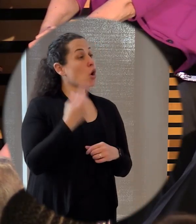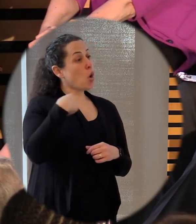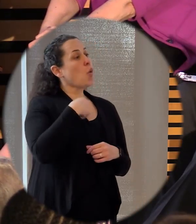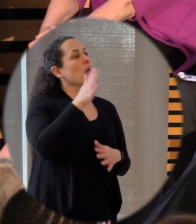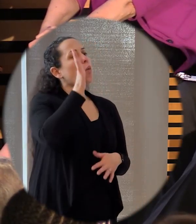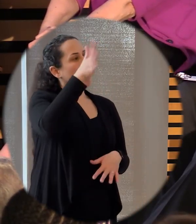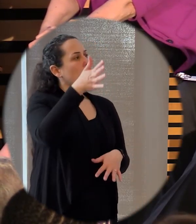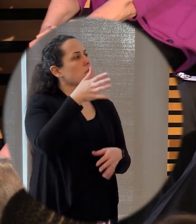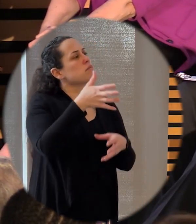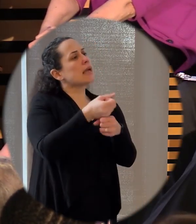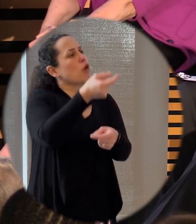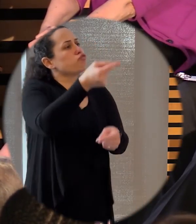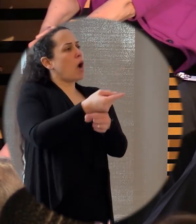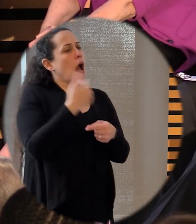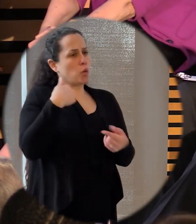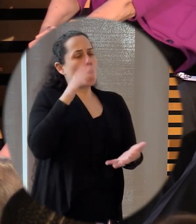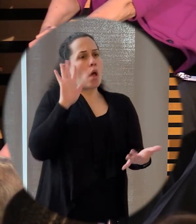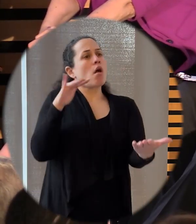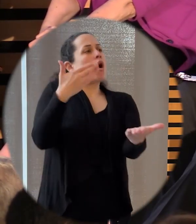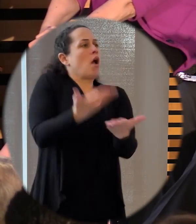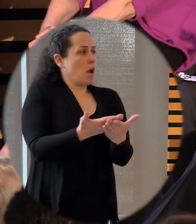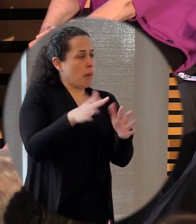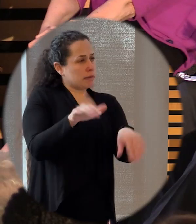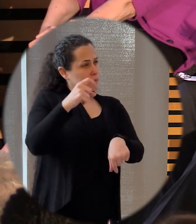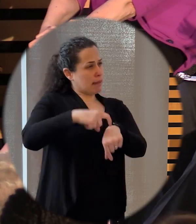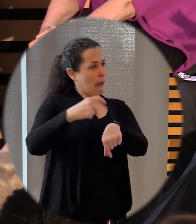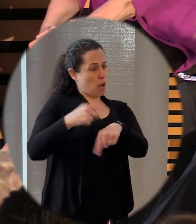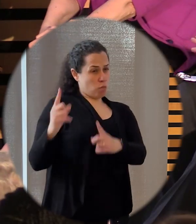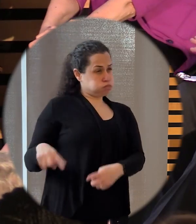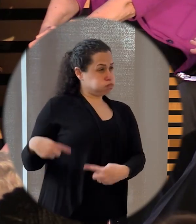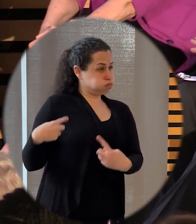it takes us a long time to figure out how to get there. And that doesn't disrespect the